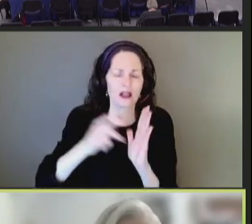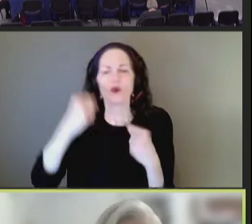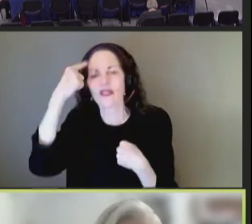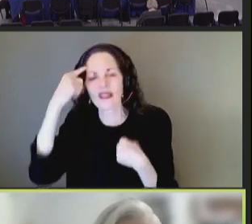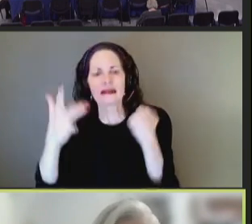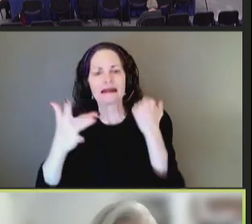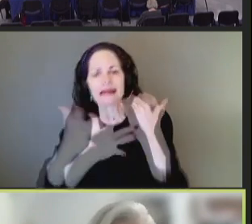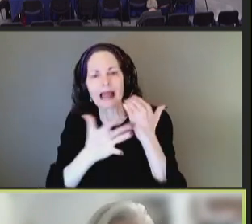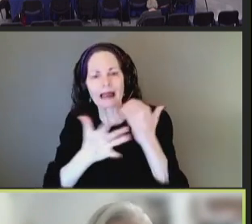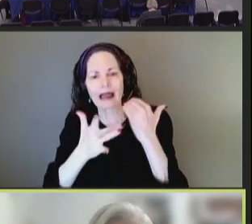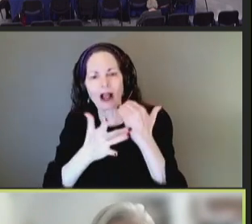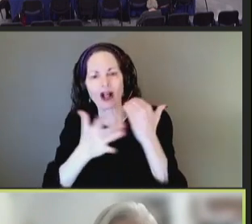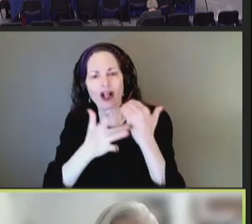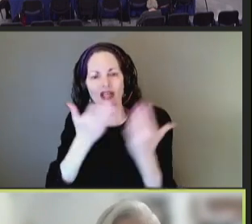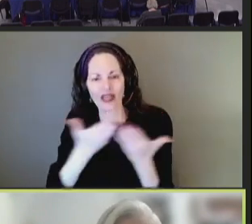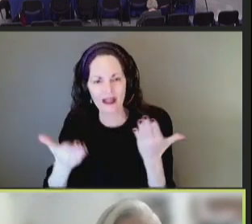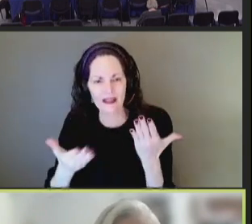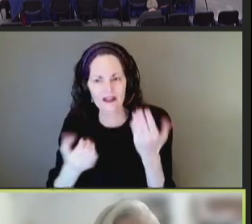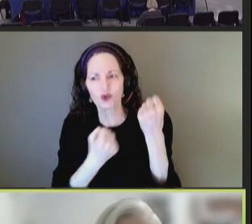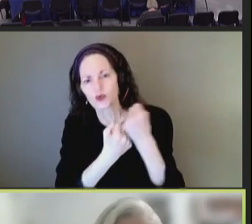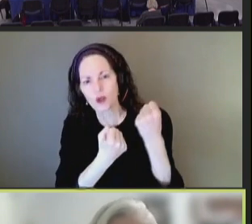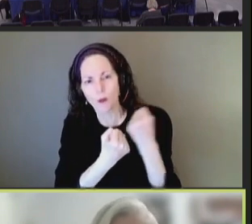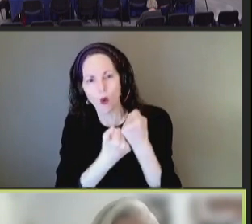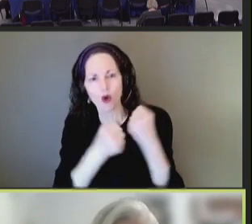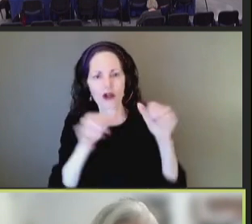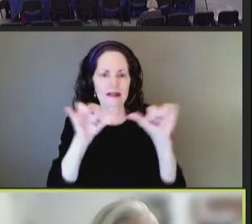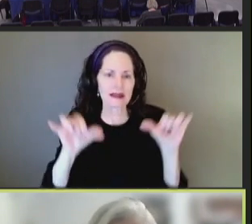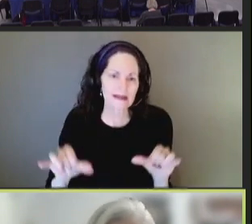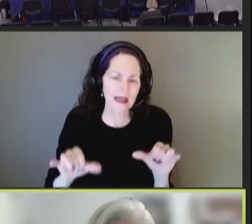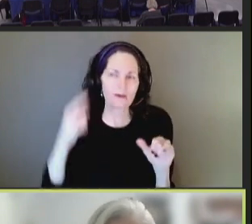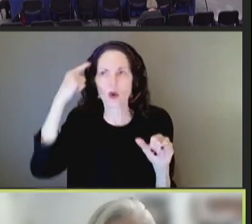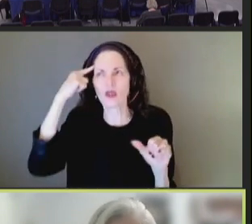to support the systems and think about more technical issues. But I just want